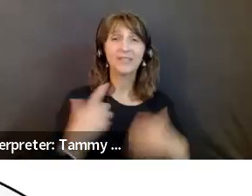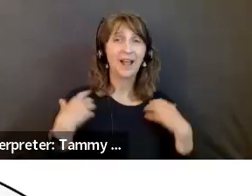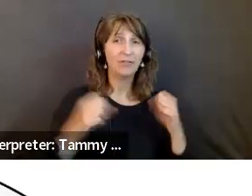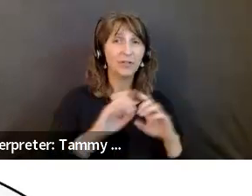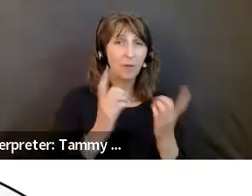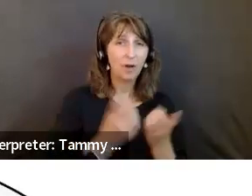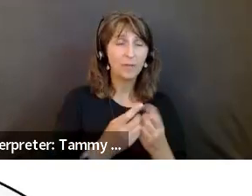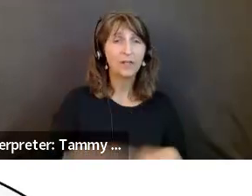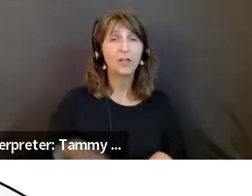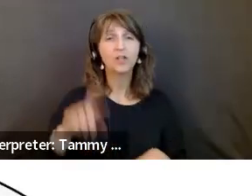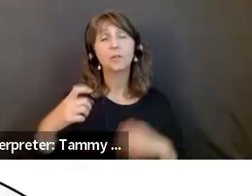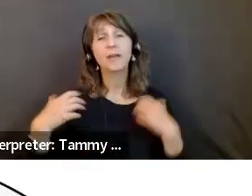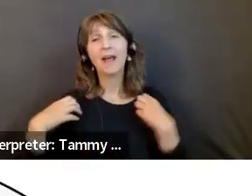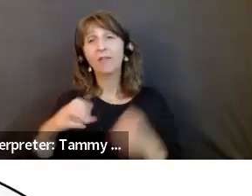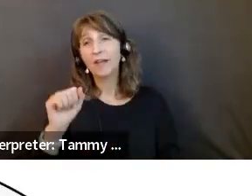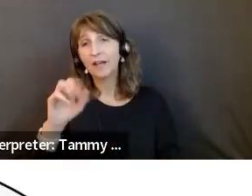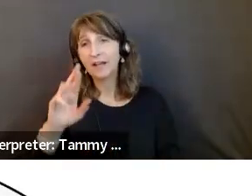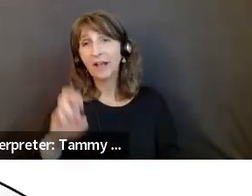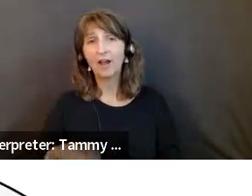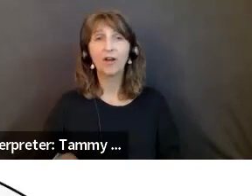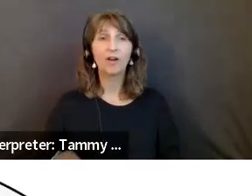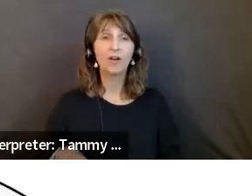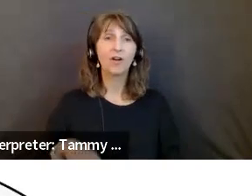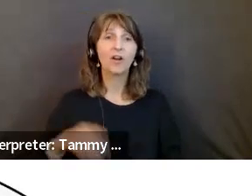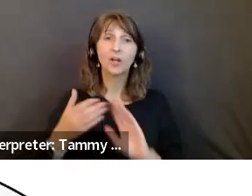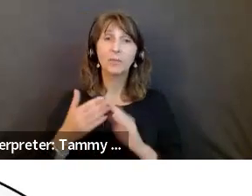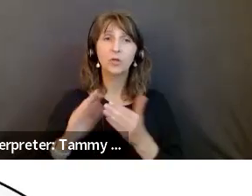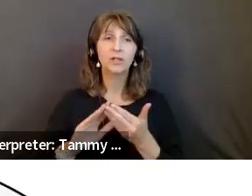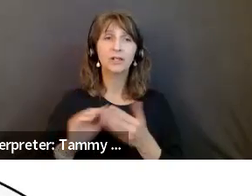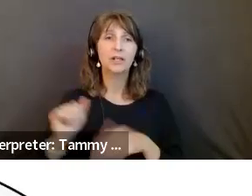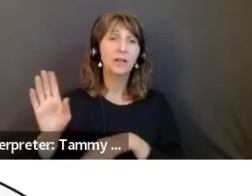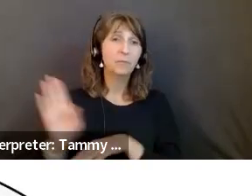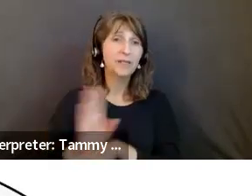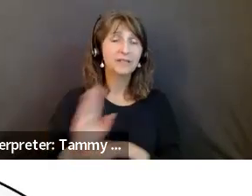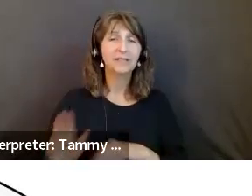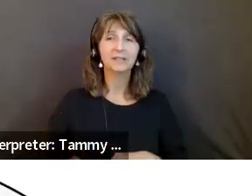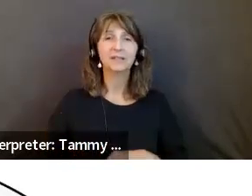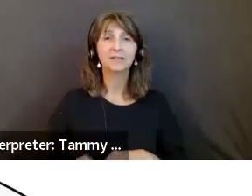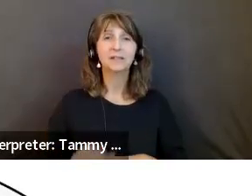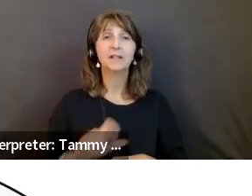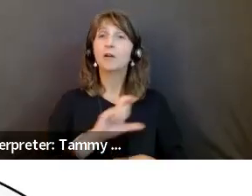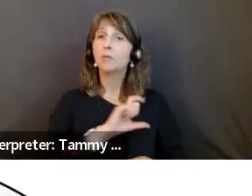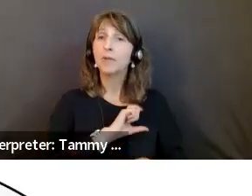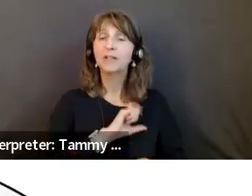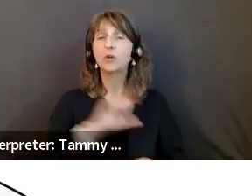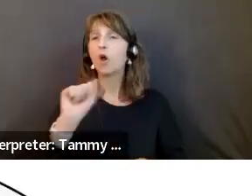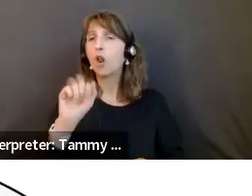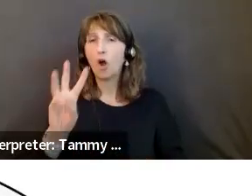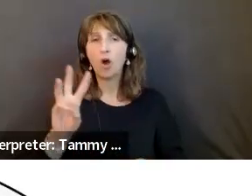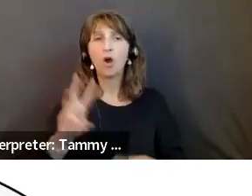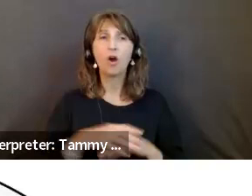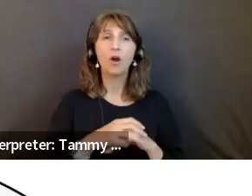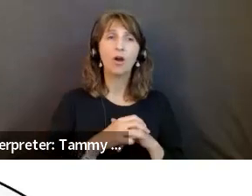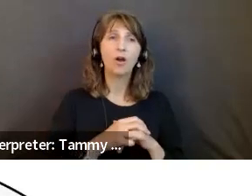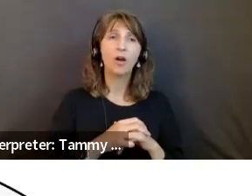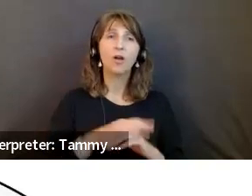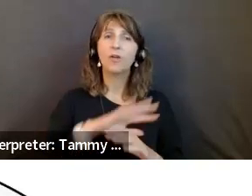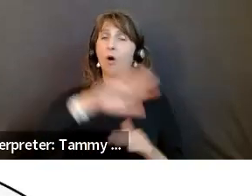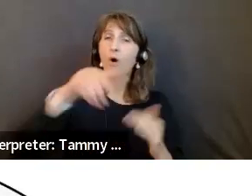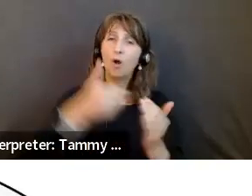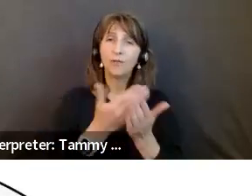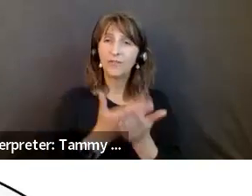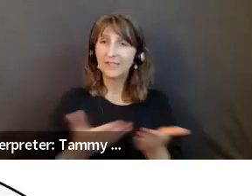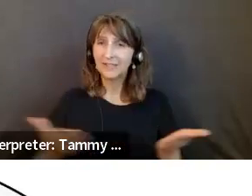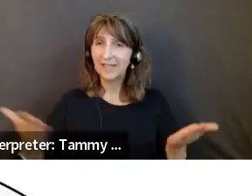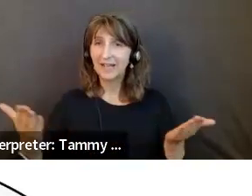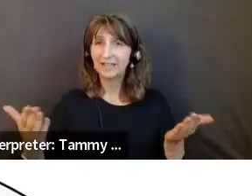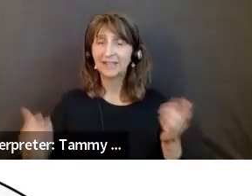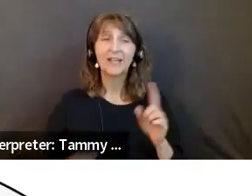Community business, all of these sectors make up. The, public health network, right? These are the things that impact people's health.